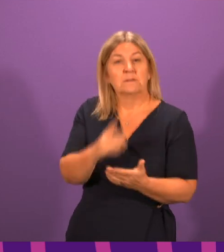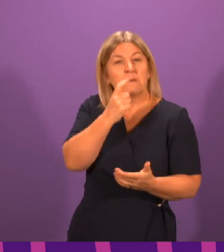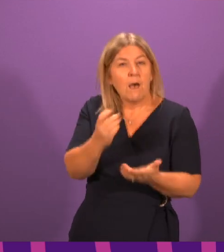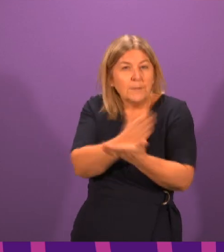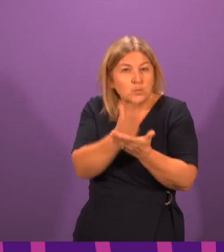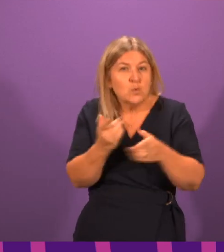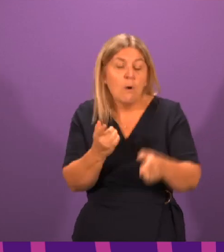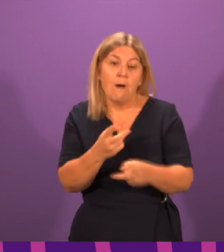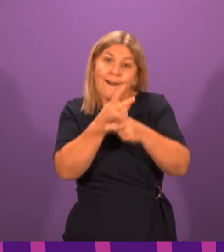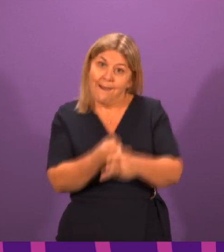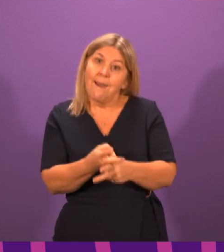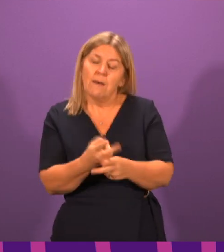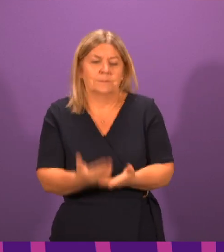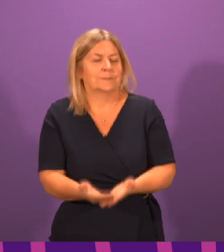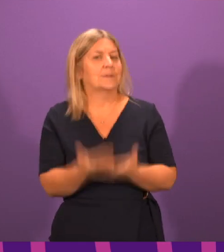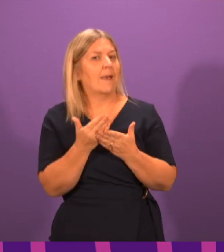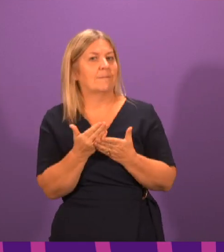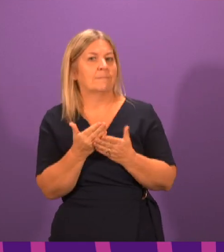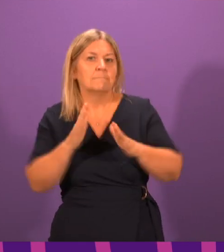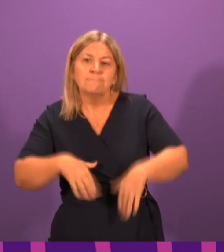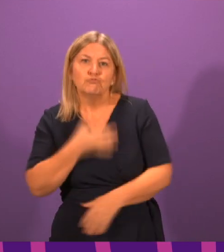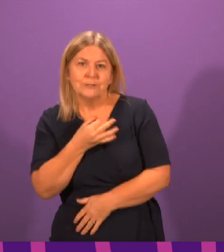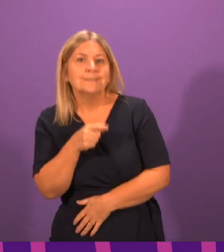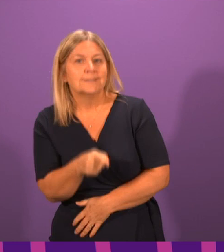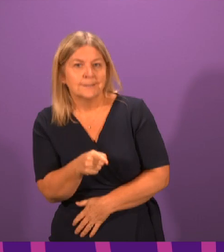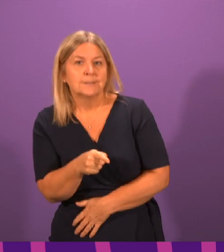that care can be provided safely for the other health needs of our nation.